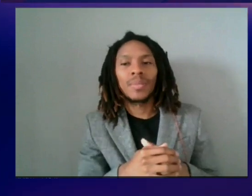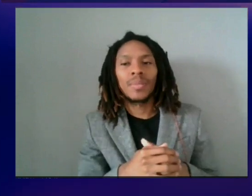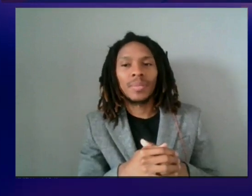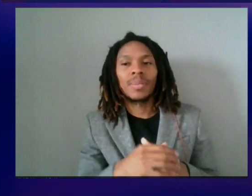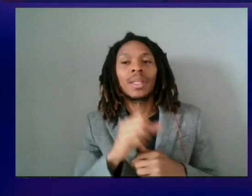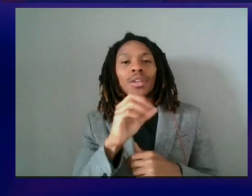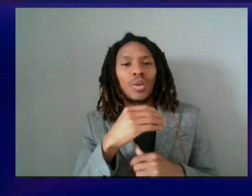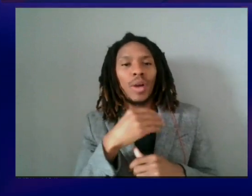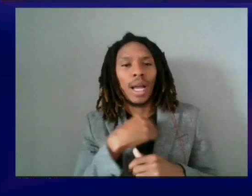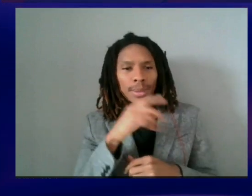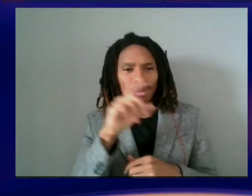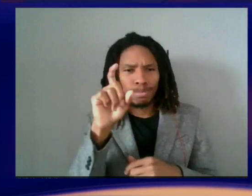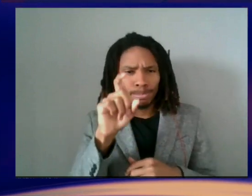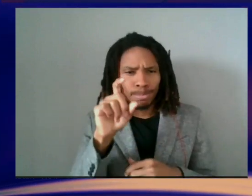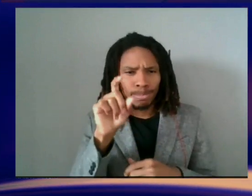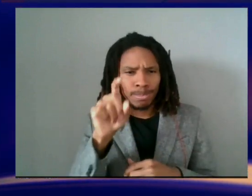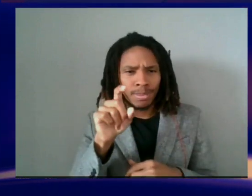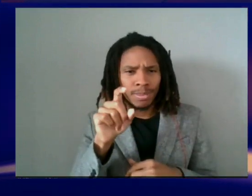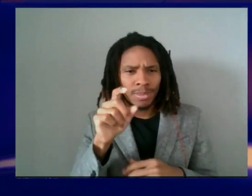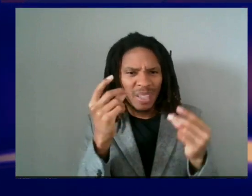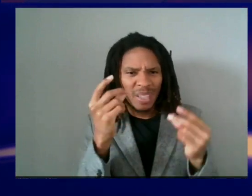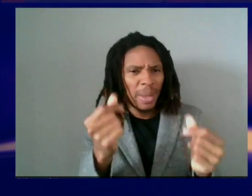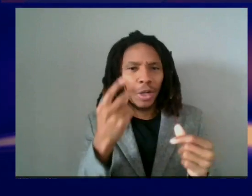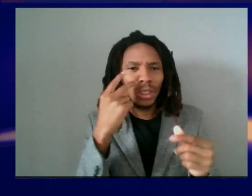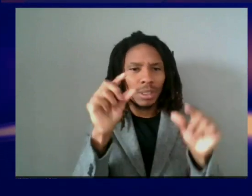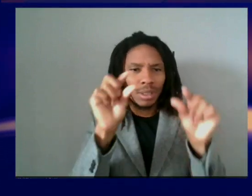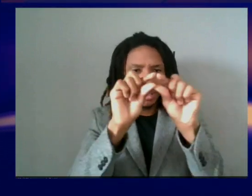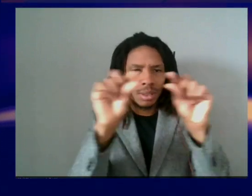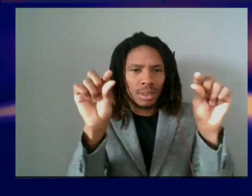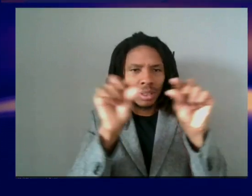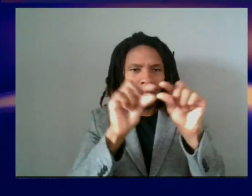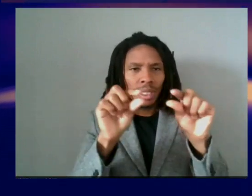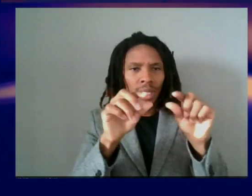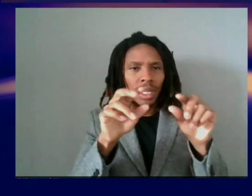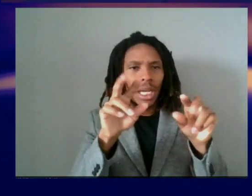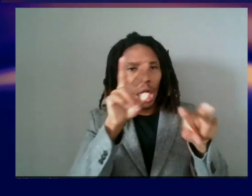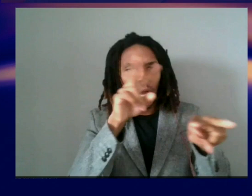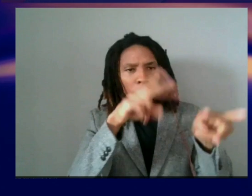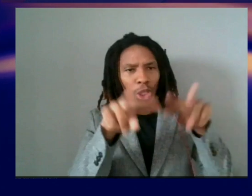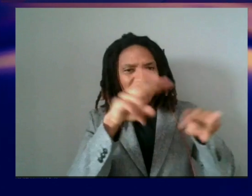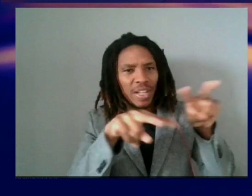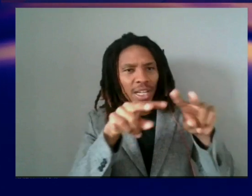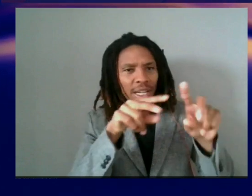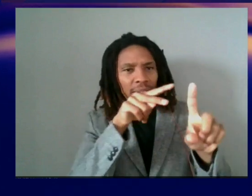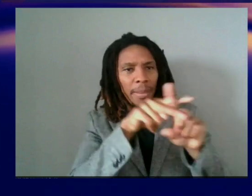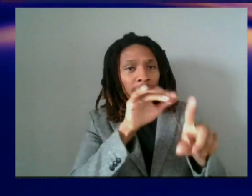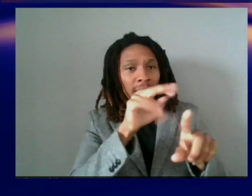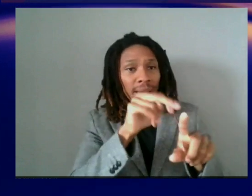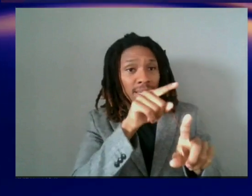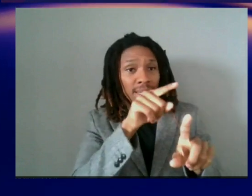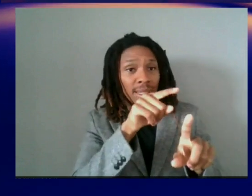right out the back you'll see that our Observability plugin has tabs within it.